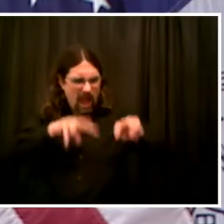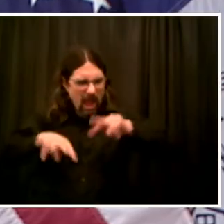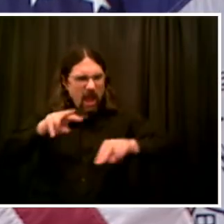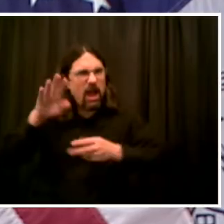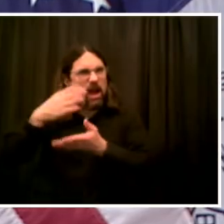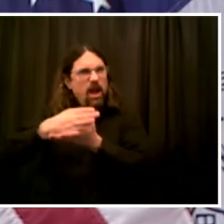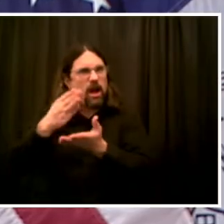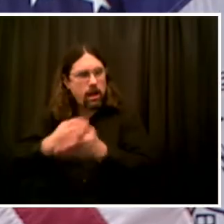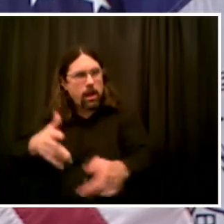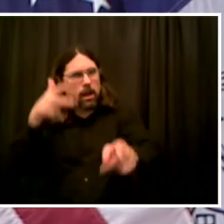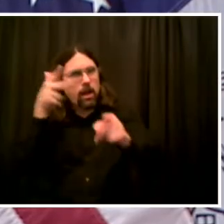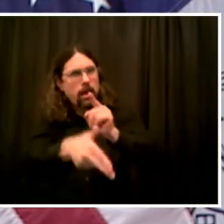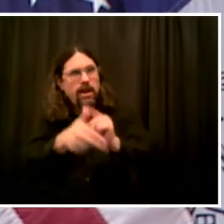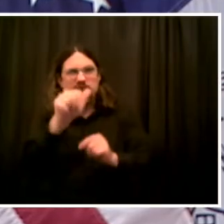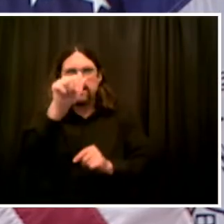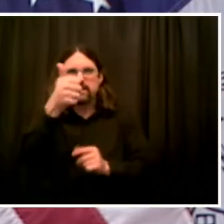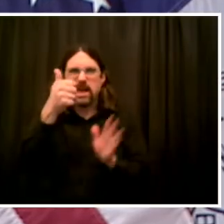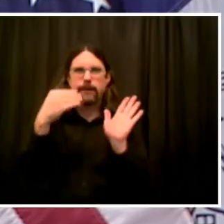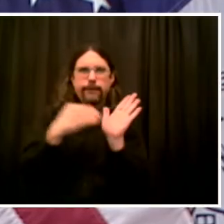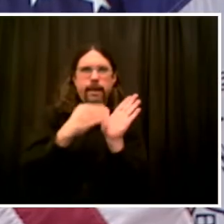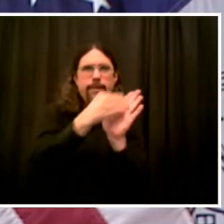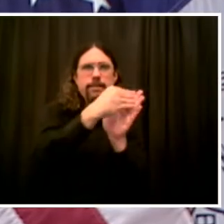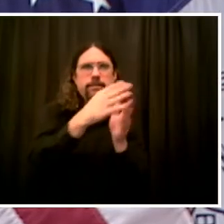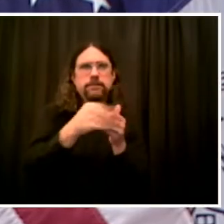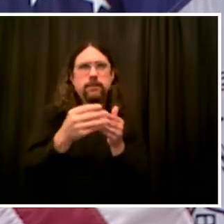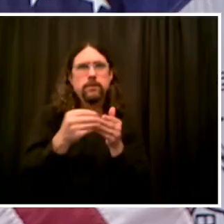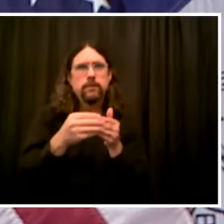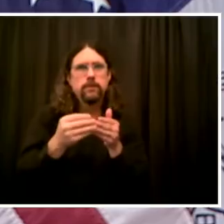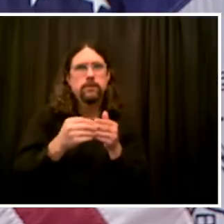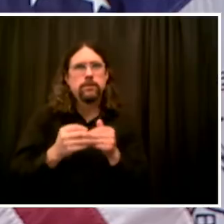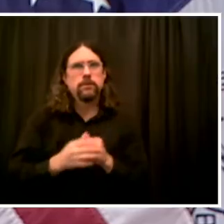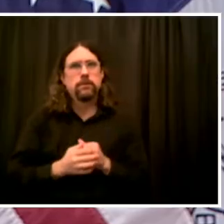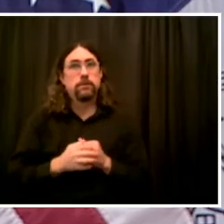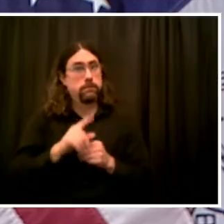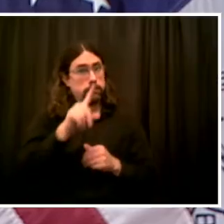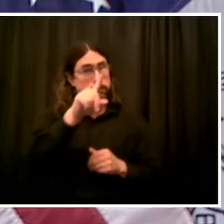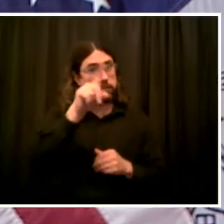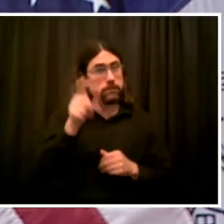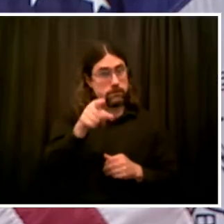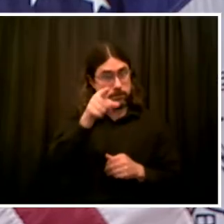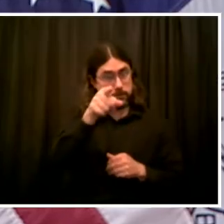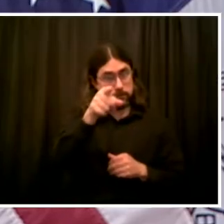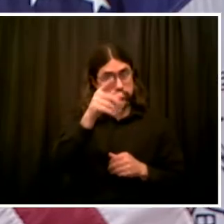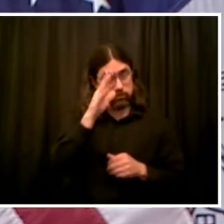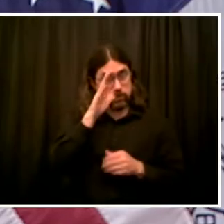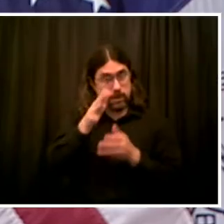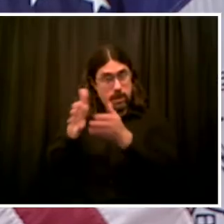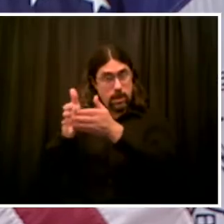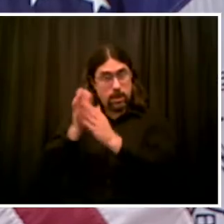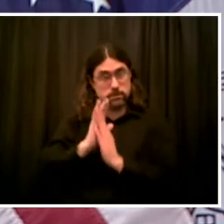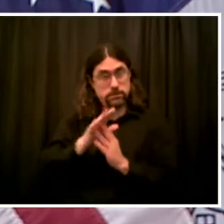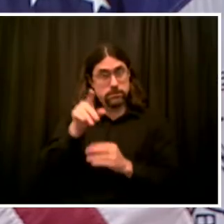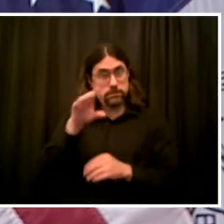ARE TALKING ABOUT 50 MILLION GIV EN THE LACK OF SUMMER ACTIVITIES. ARE YOU GOING TO